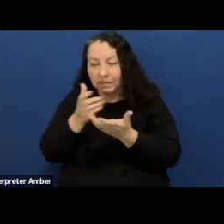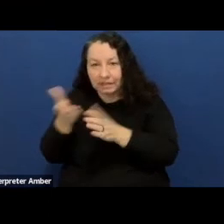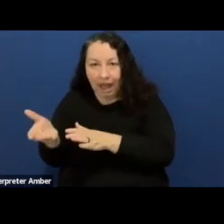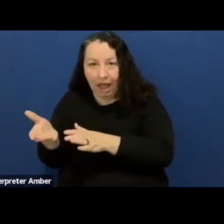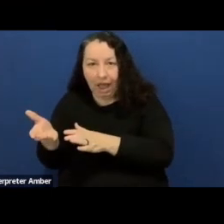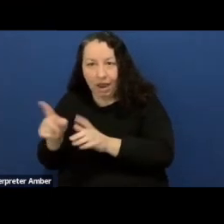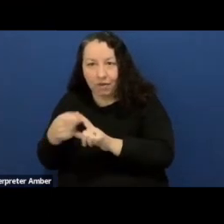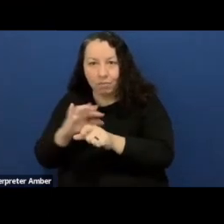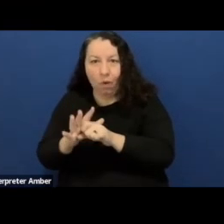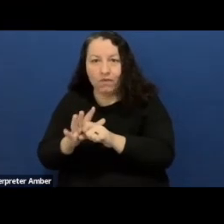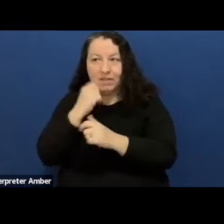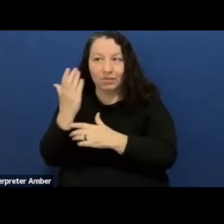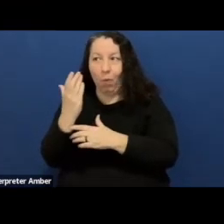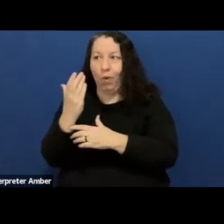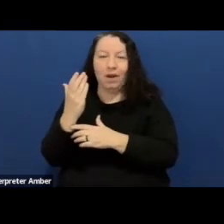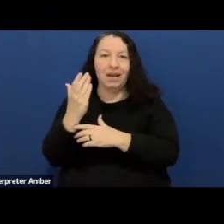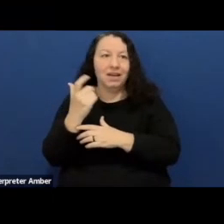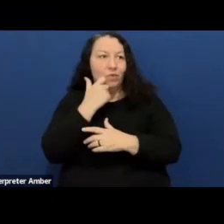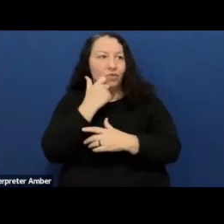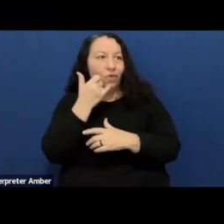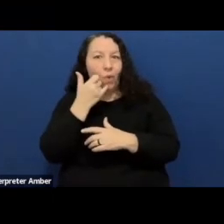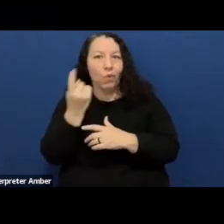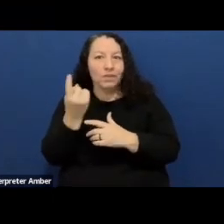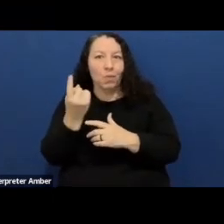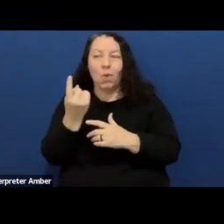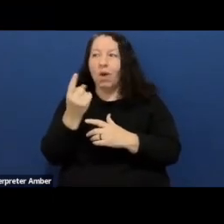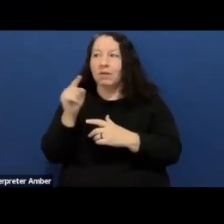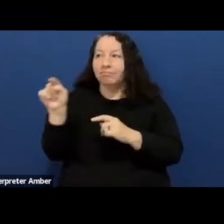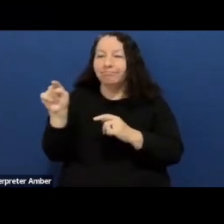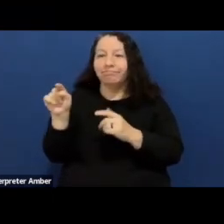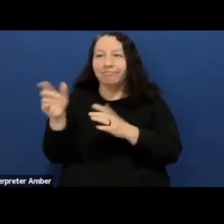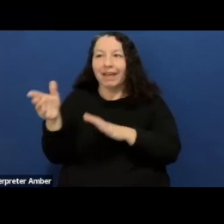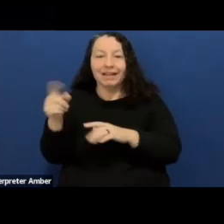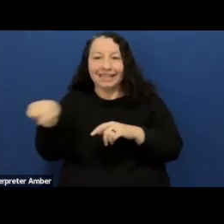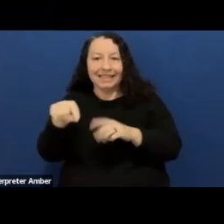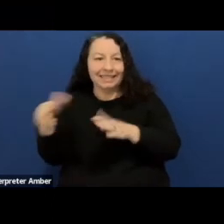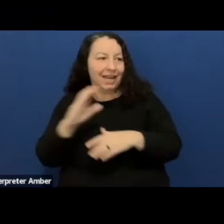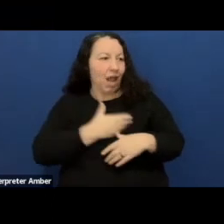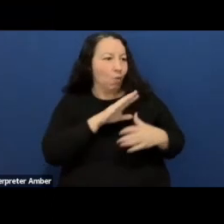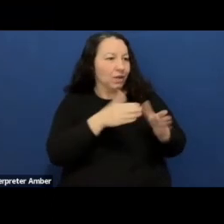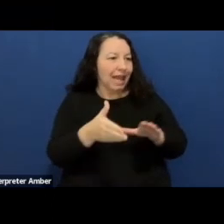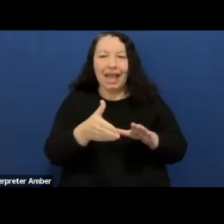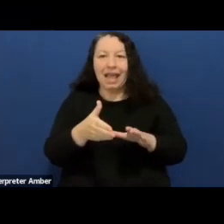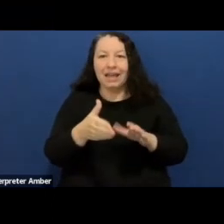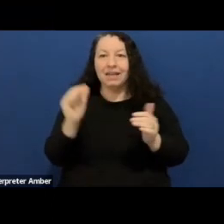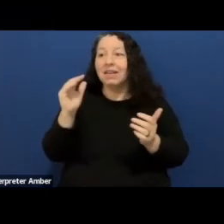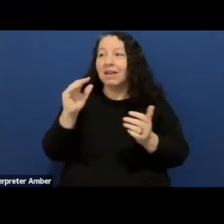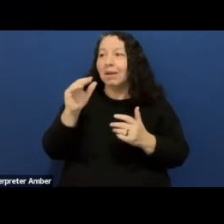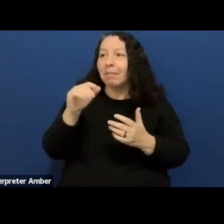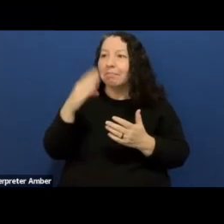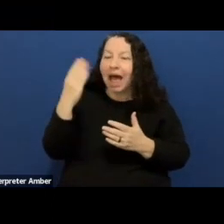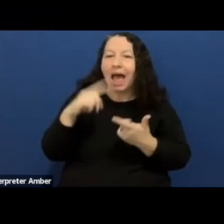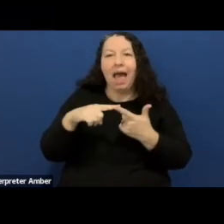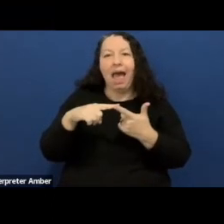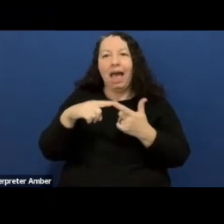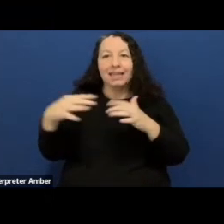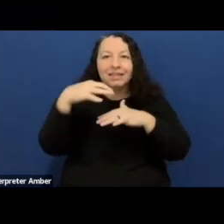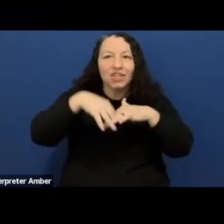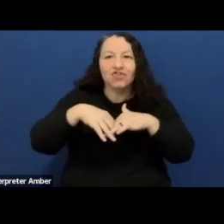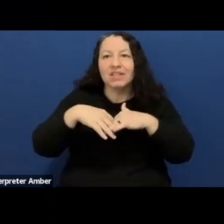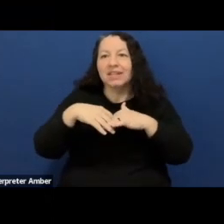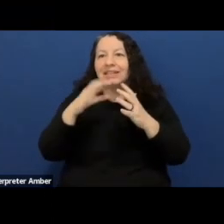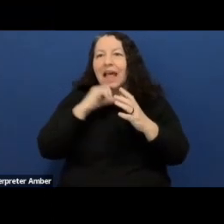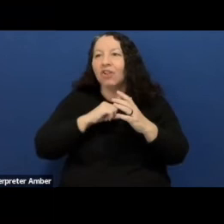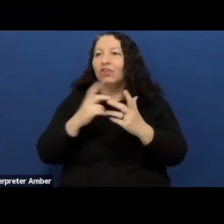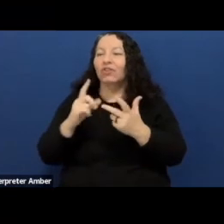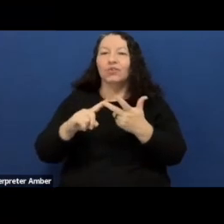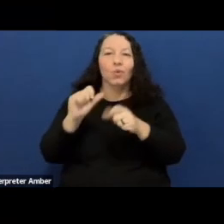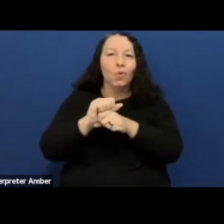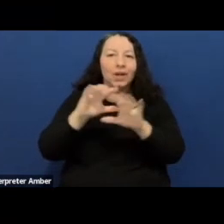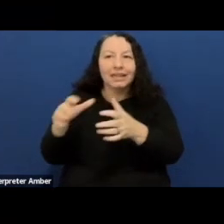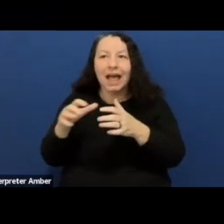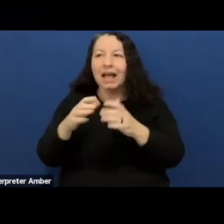from COVID. These dead — our dead — are disproportionately Latinx, Black, Indigenous,